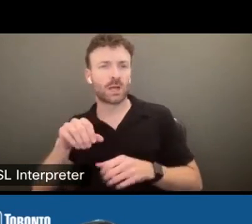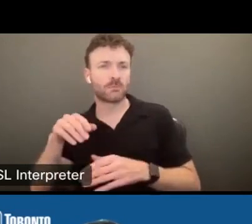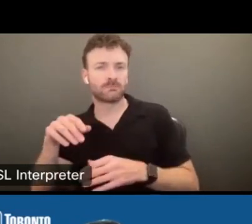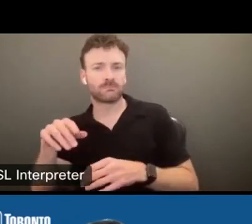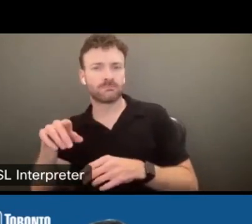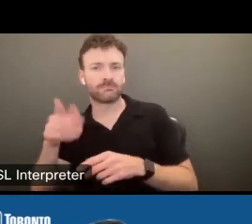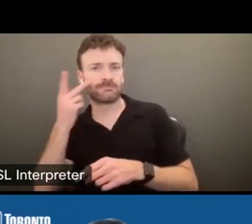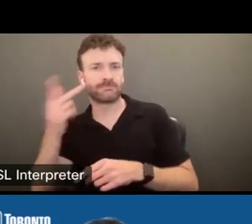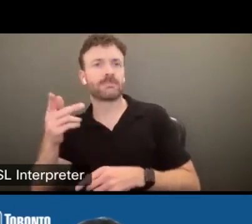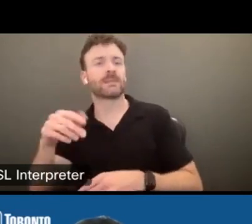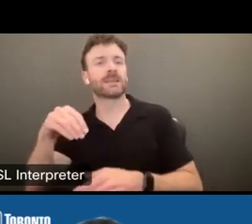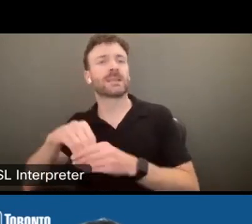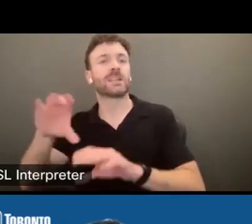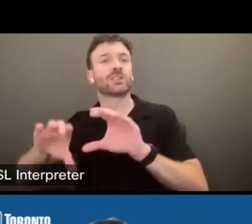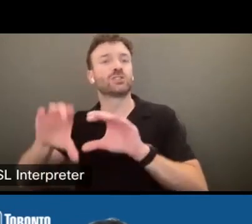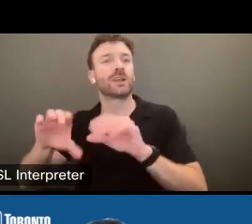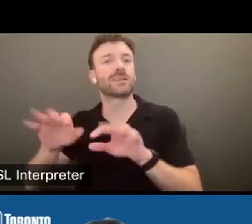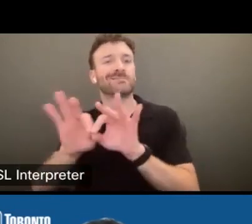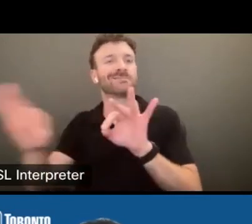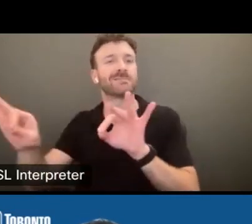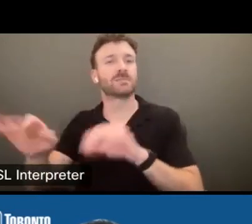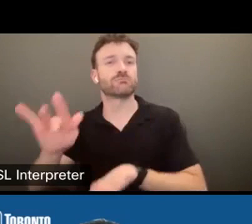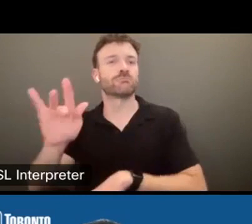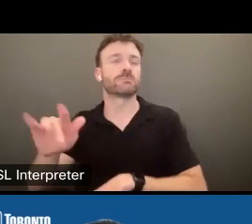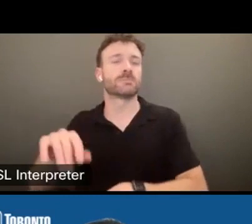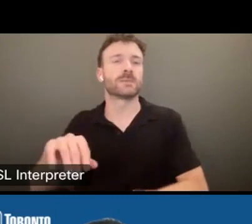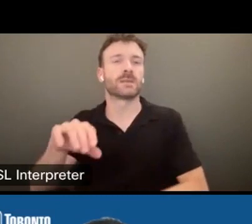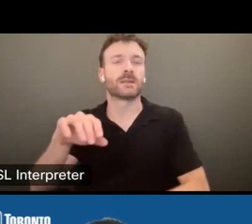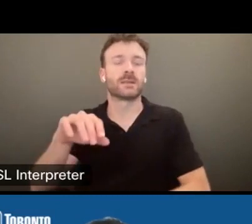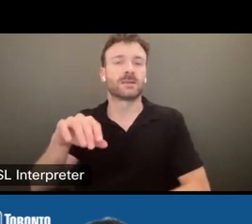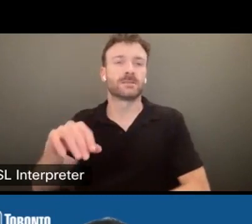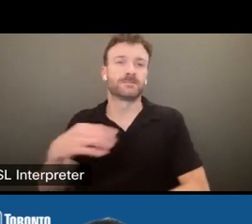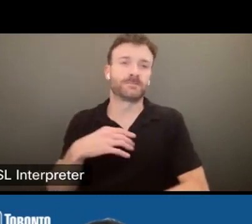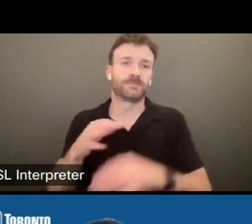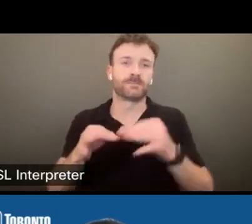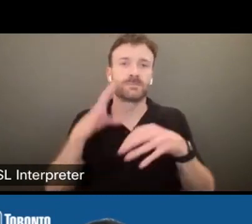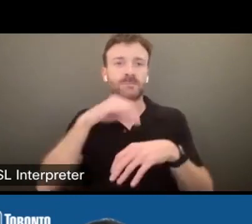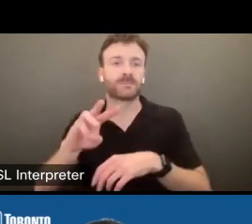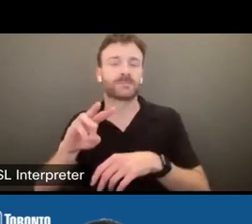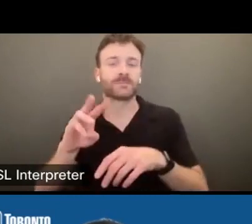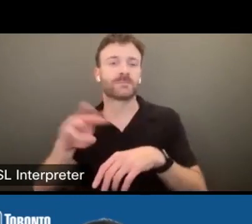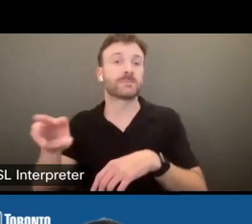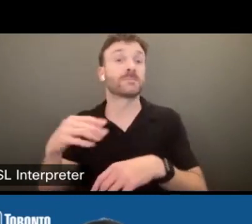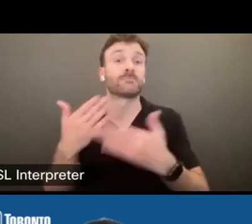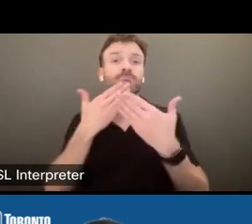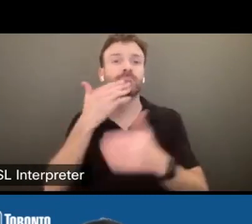AccessibleCWZ@toronto.ca.